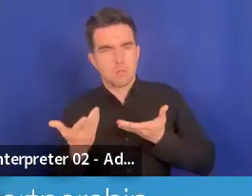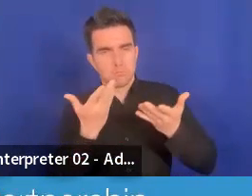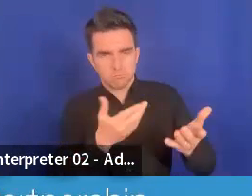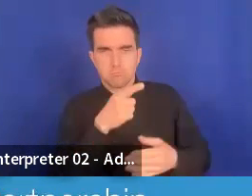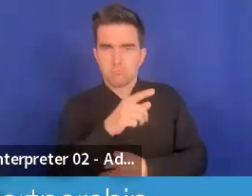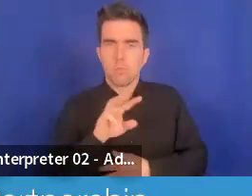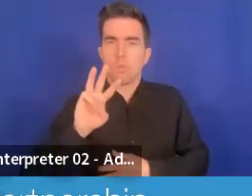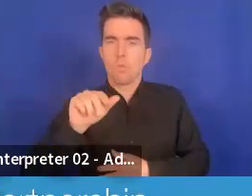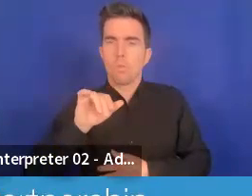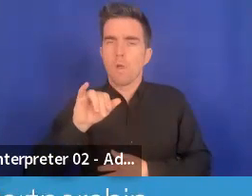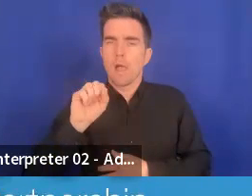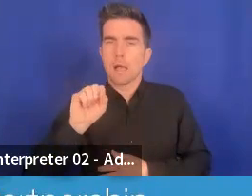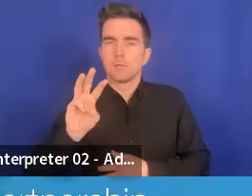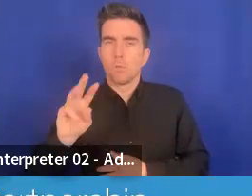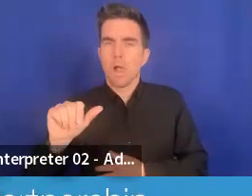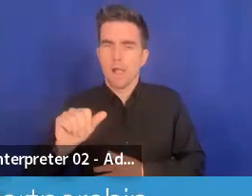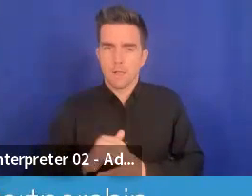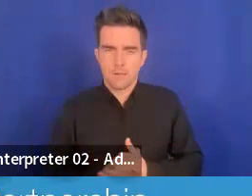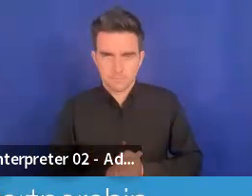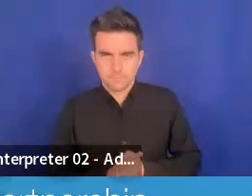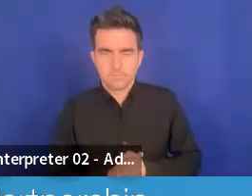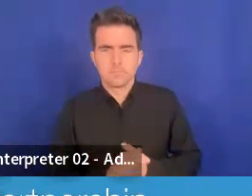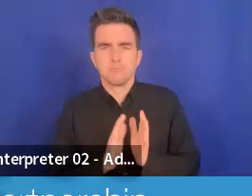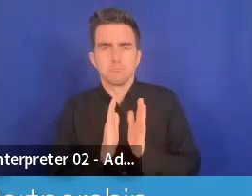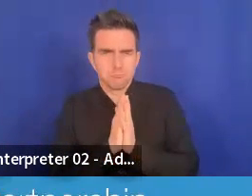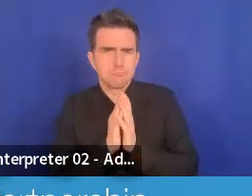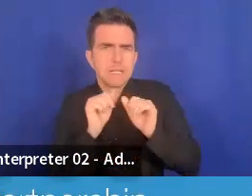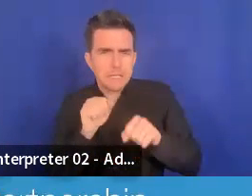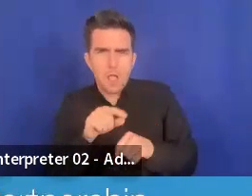First I saw there was a question, and this is a popular one and a question that we also